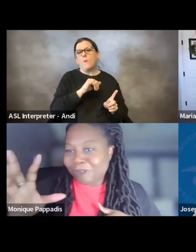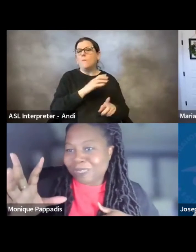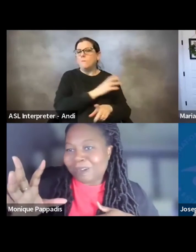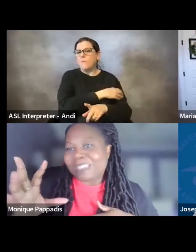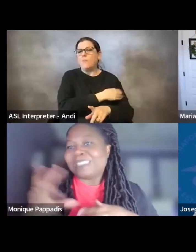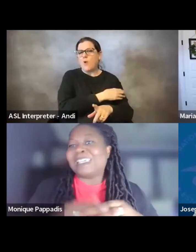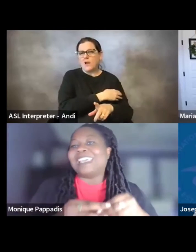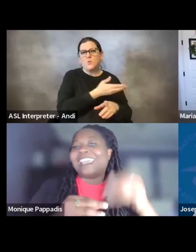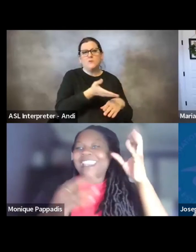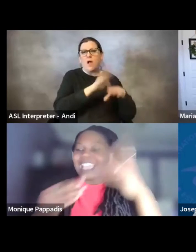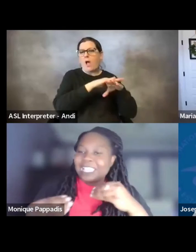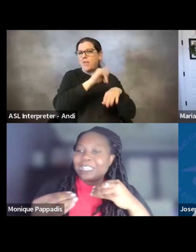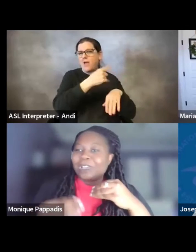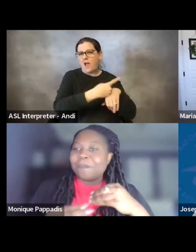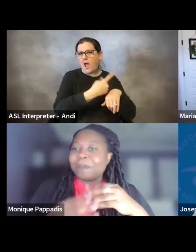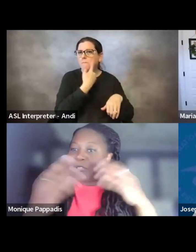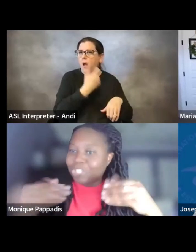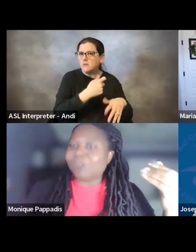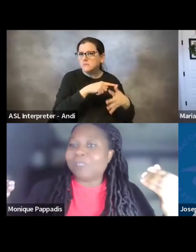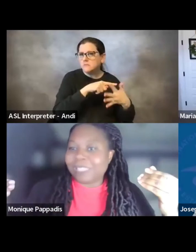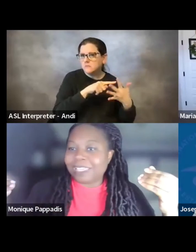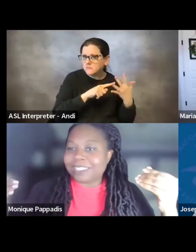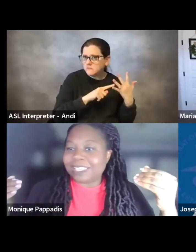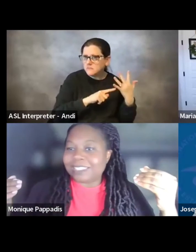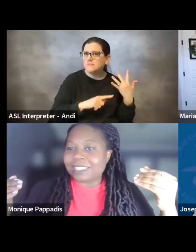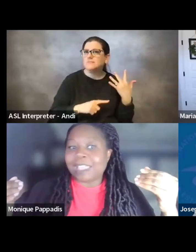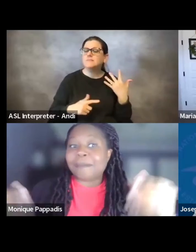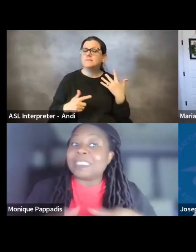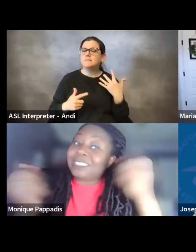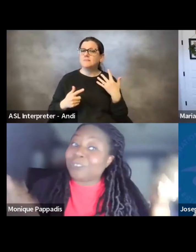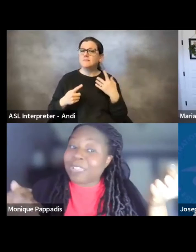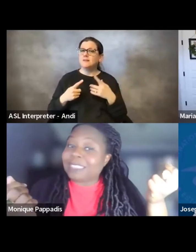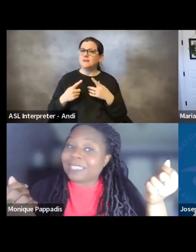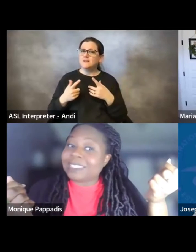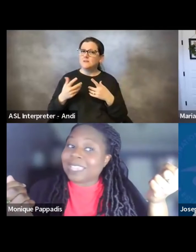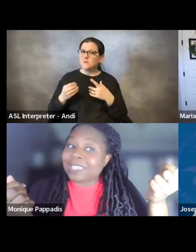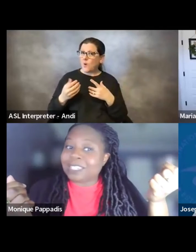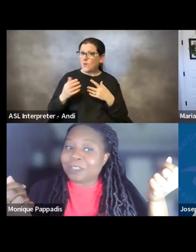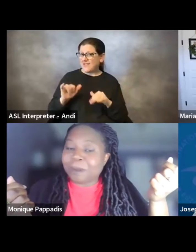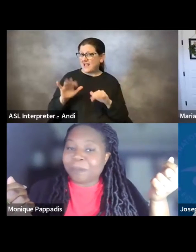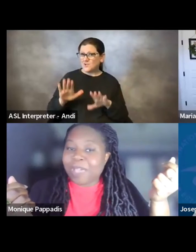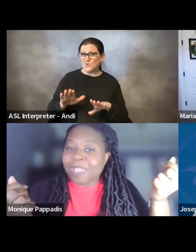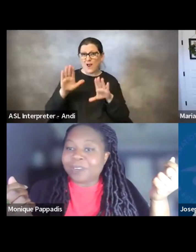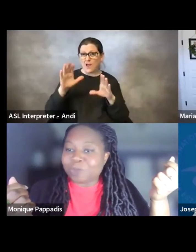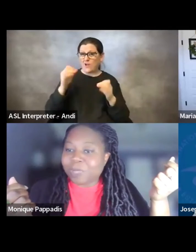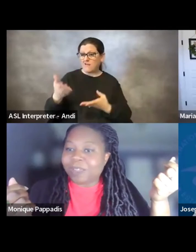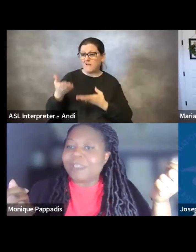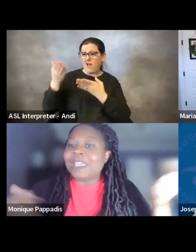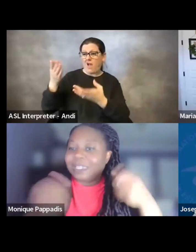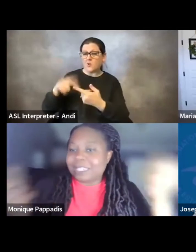was increasing. And, you know, but generally, it's the same. And that's great things to take to your provider as well, and to